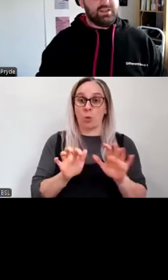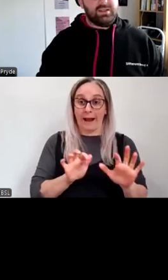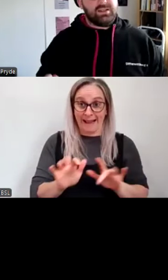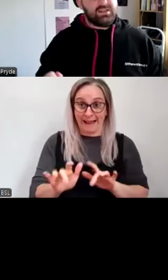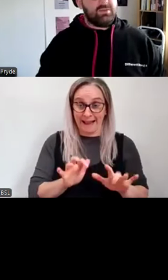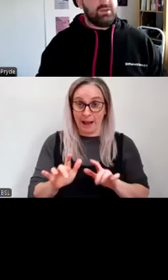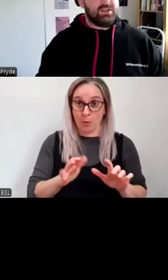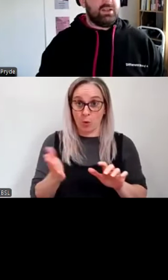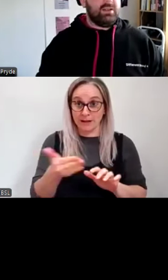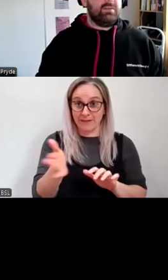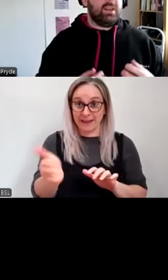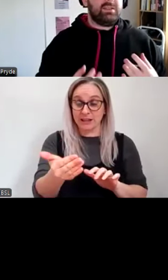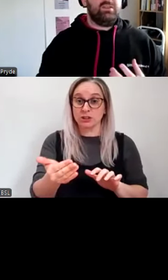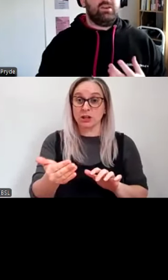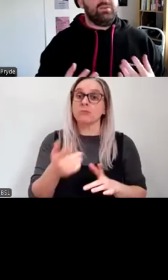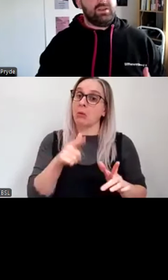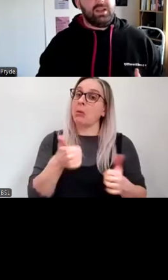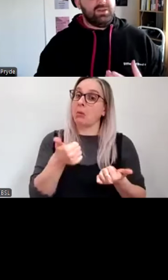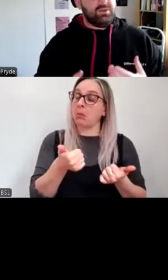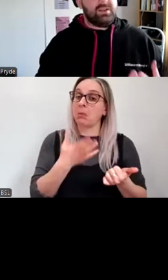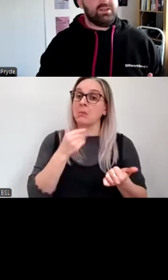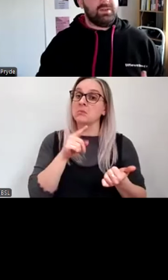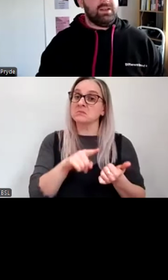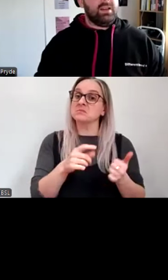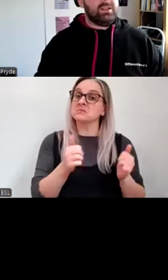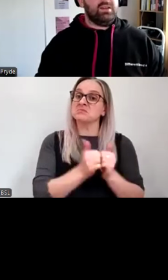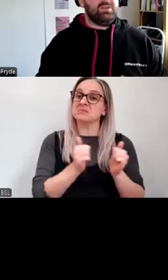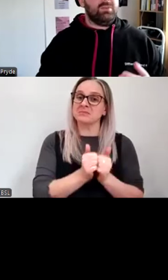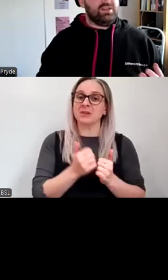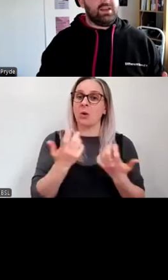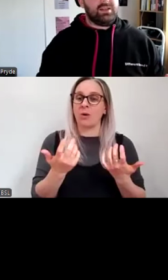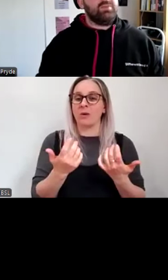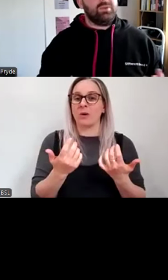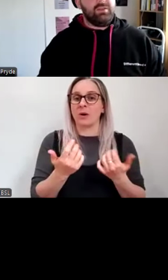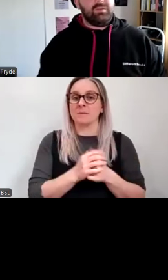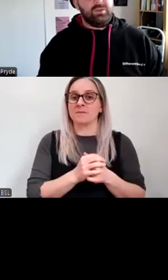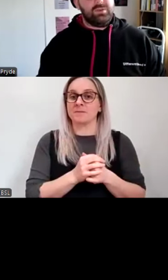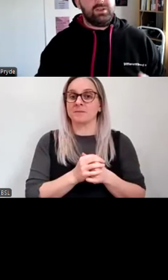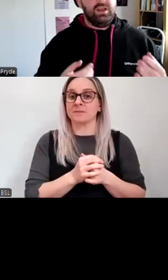this is an accessible website. That's not really how we do accessibility testing. We should be testing our booking flows